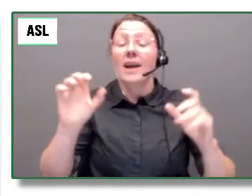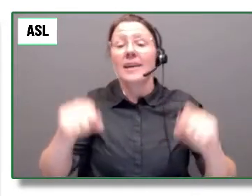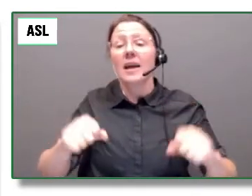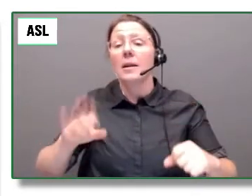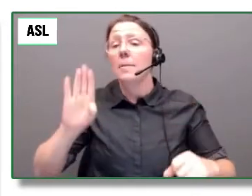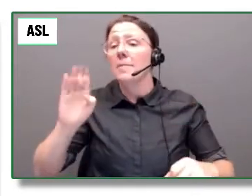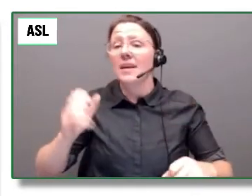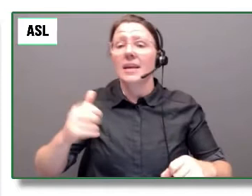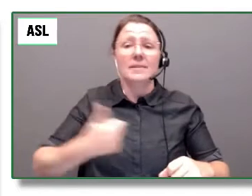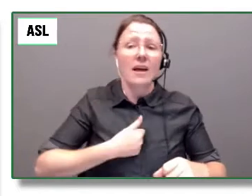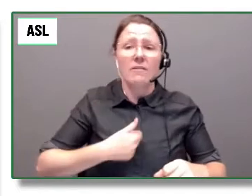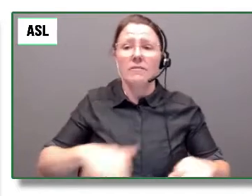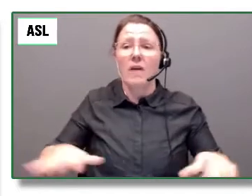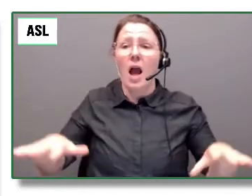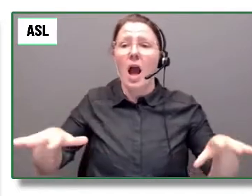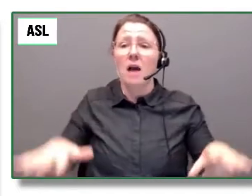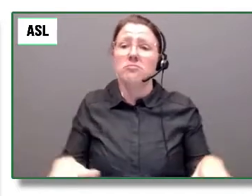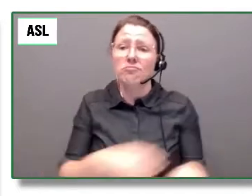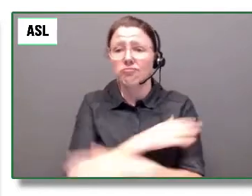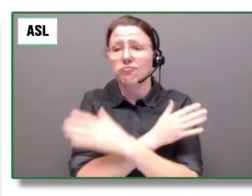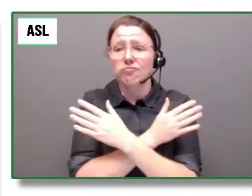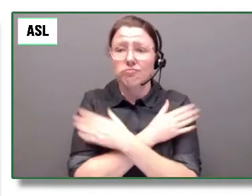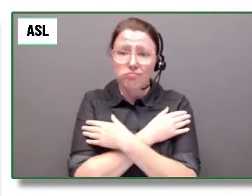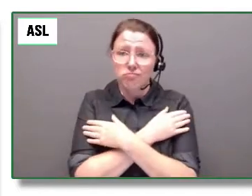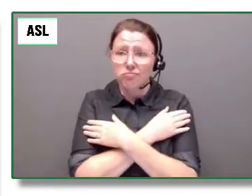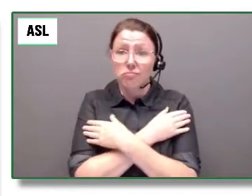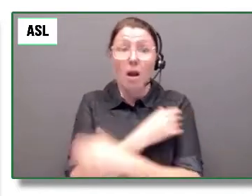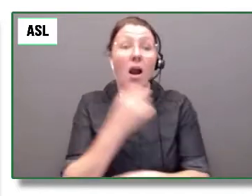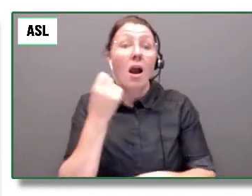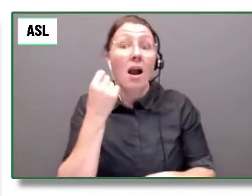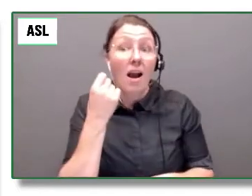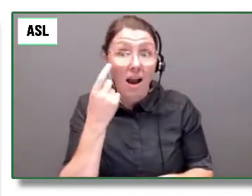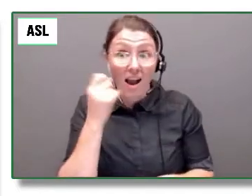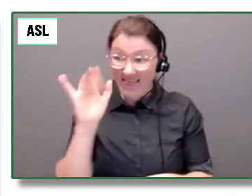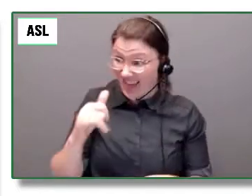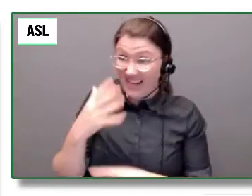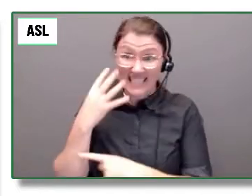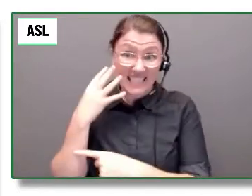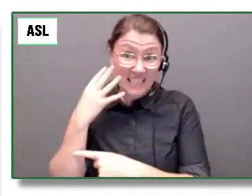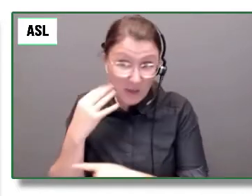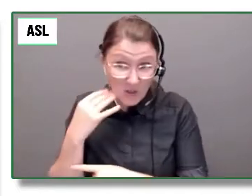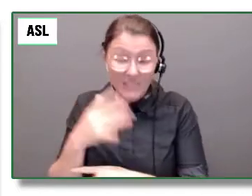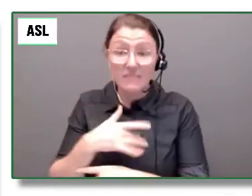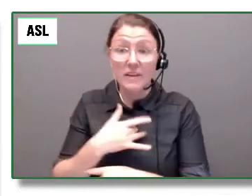behind that experience is accessibility. So, what does that mean?